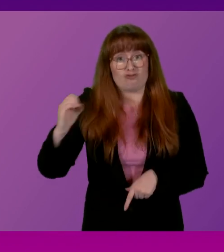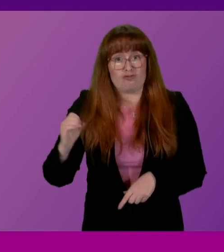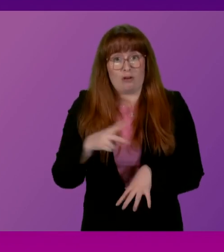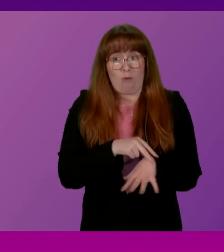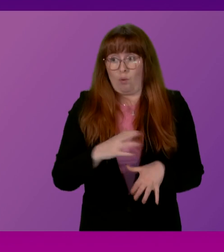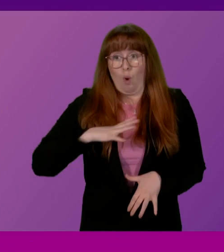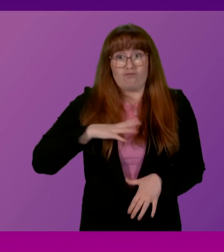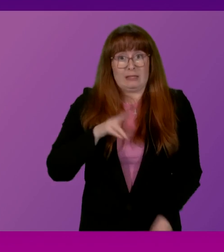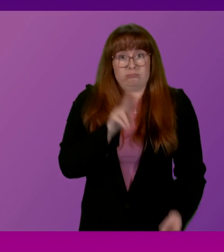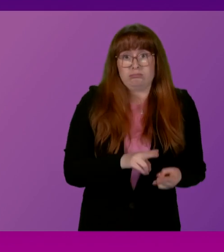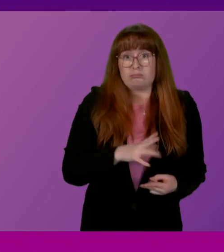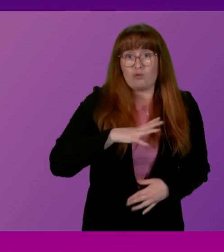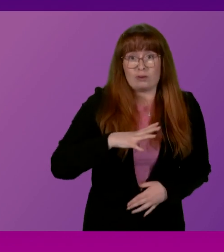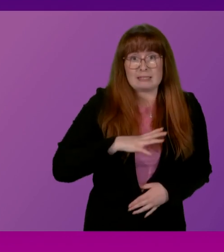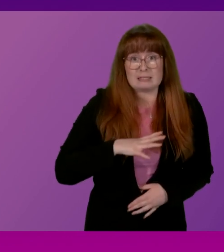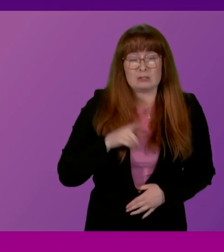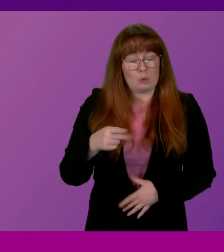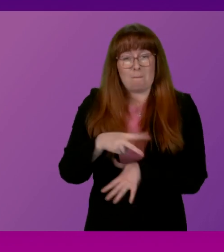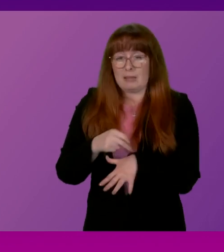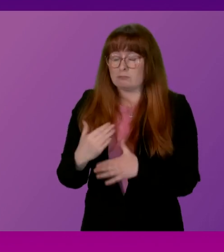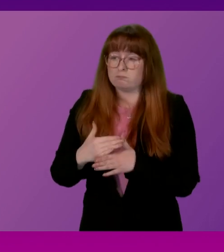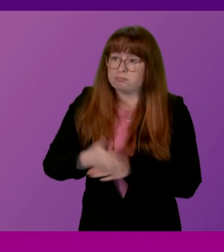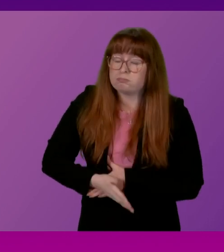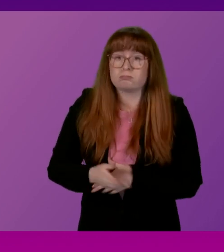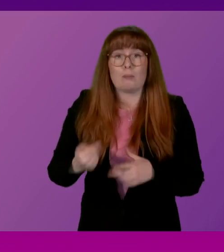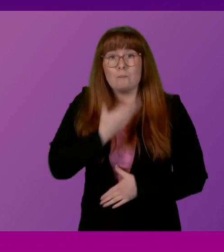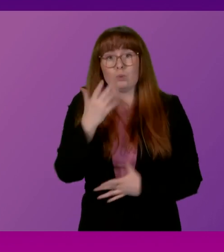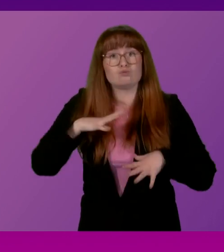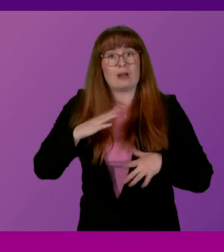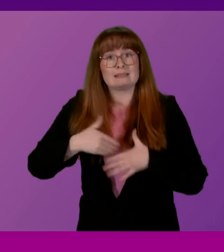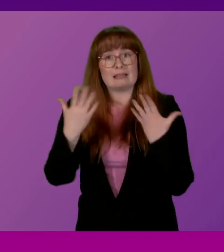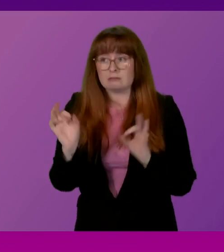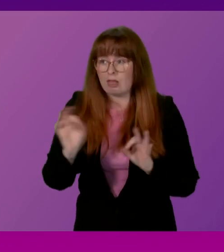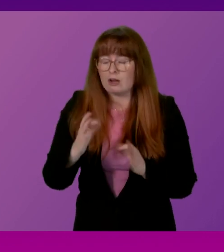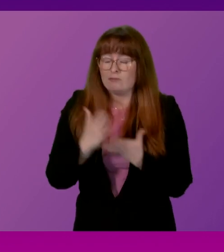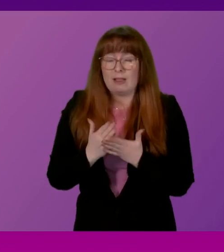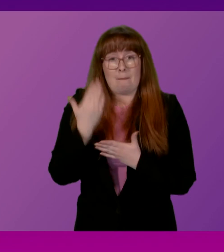Front-line officers are being overworked, are missing out on rest days and are struggling with their mental health.